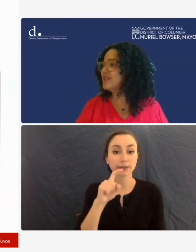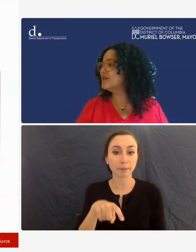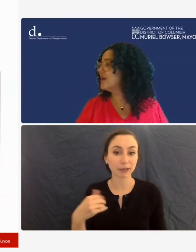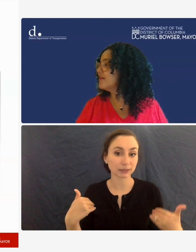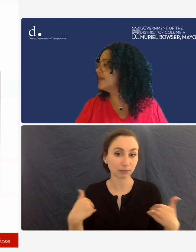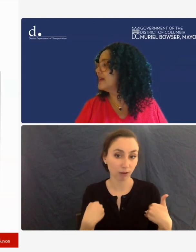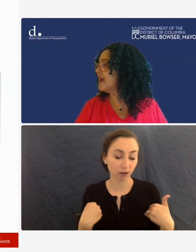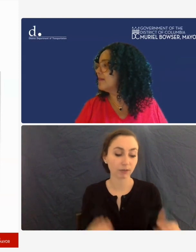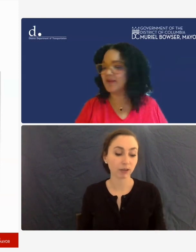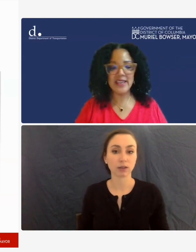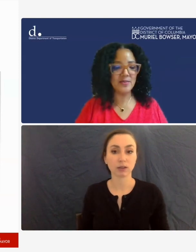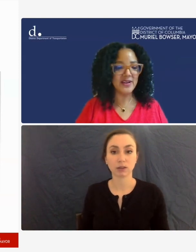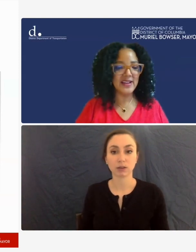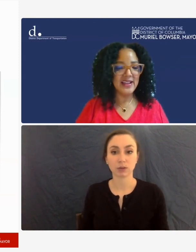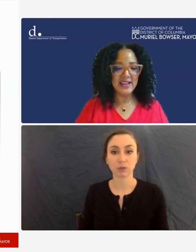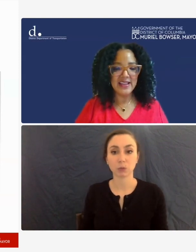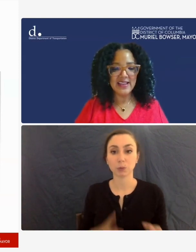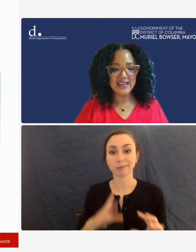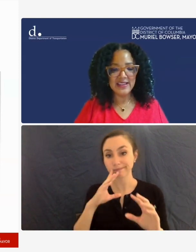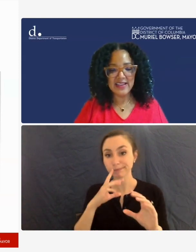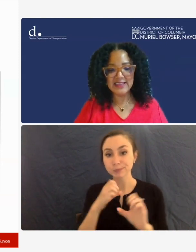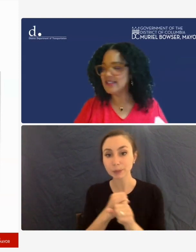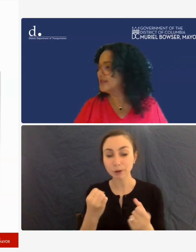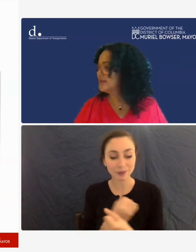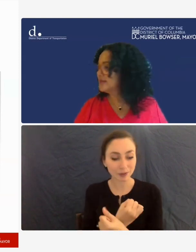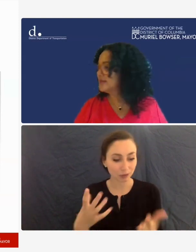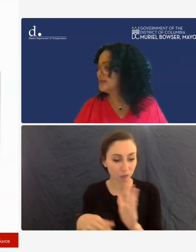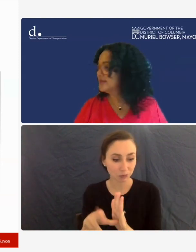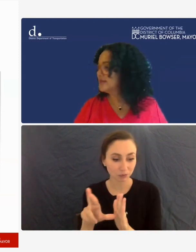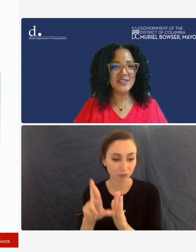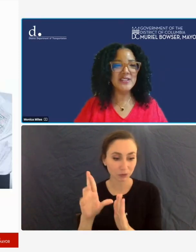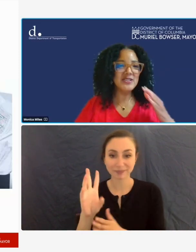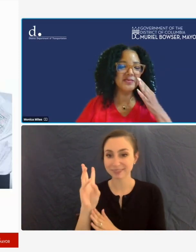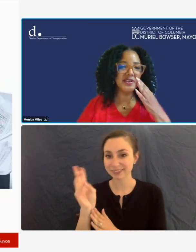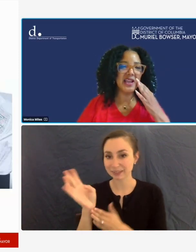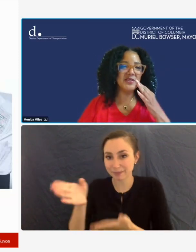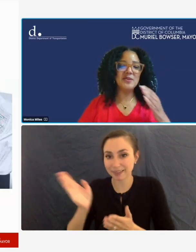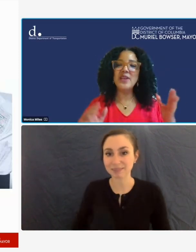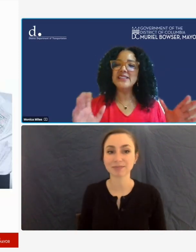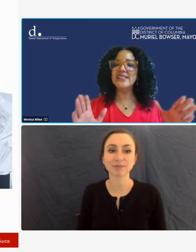our recap okay we're at the six-minute mark okay we're going to do the recap so basically